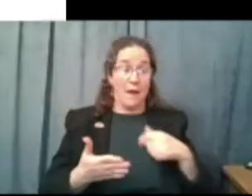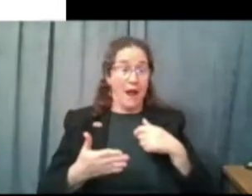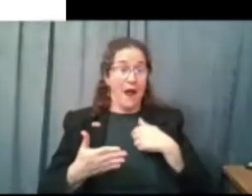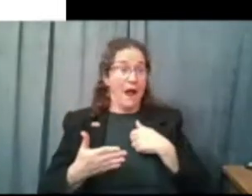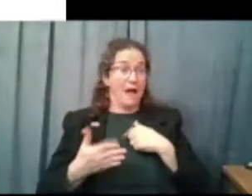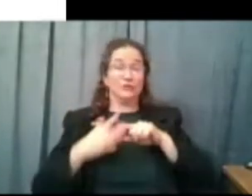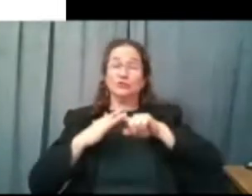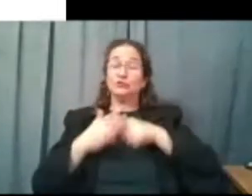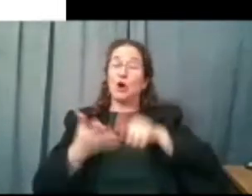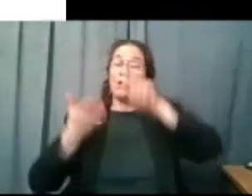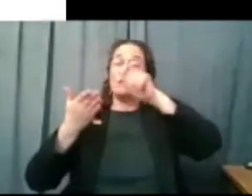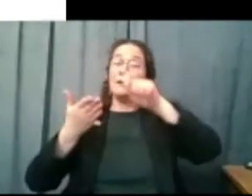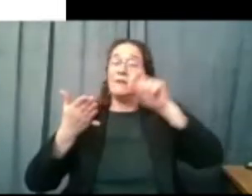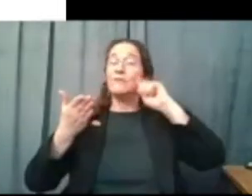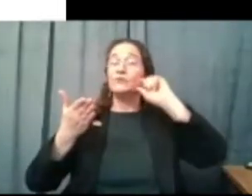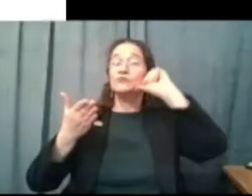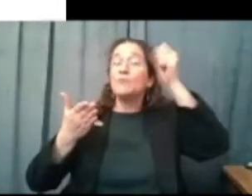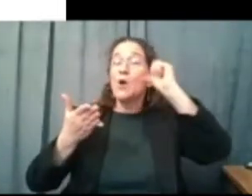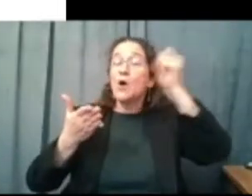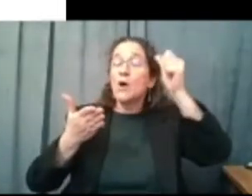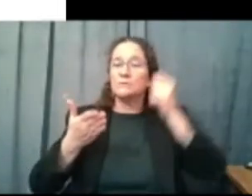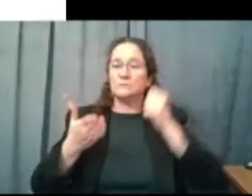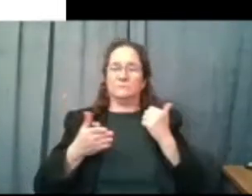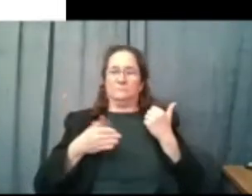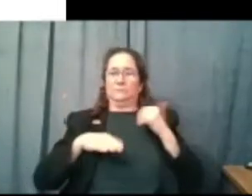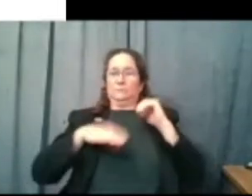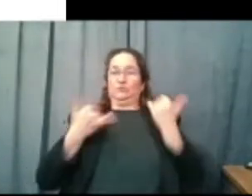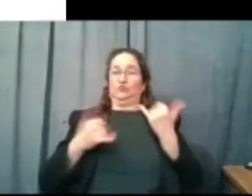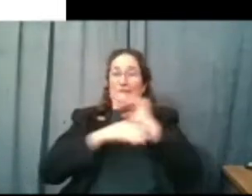occurs during the evening when I'm writing things